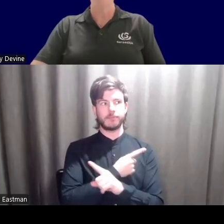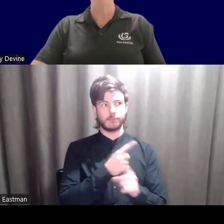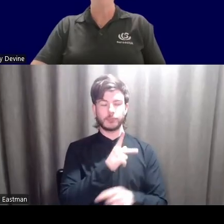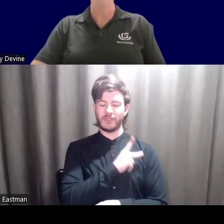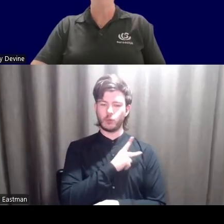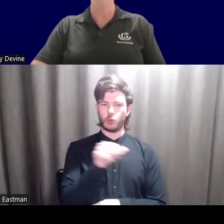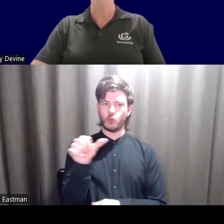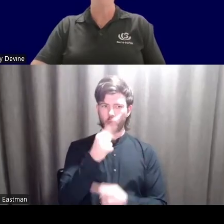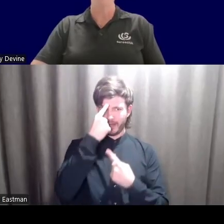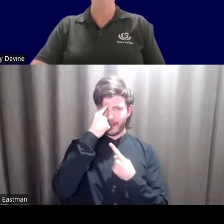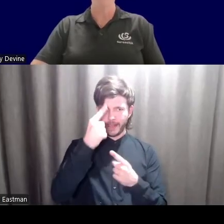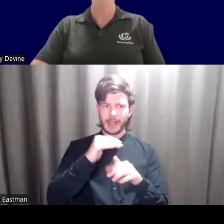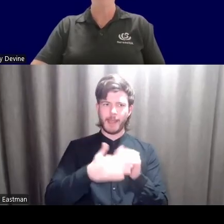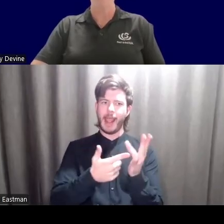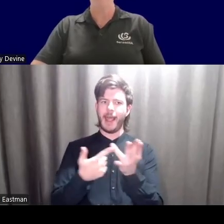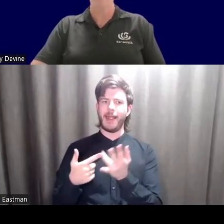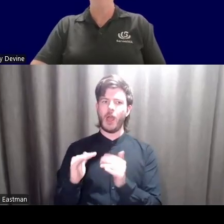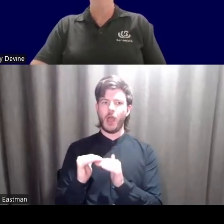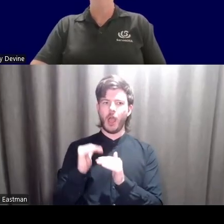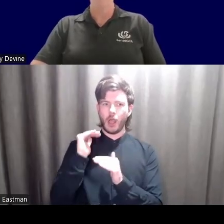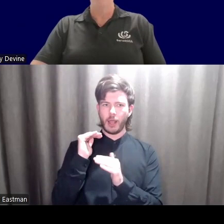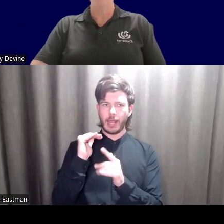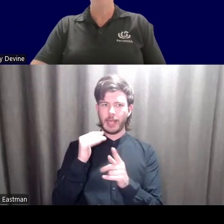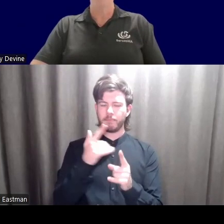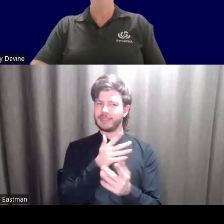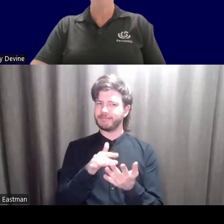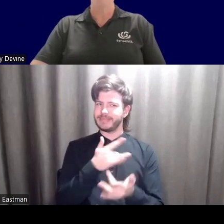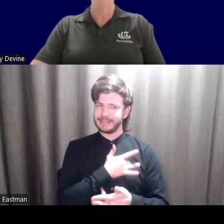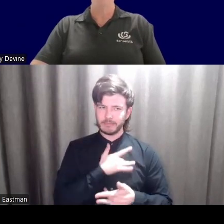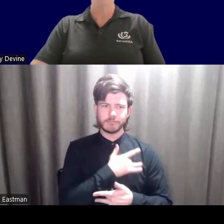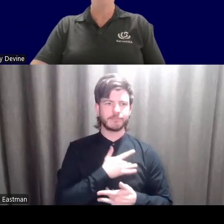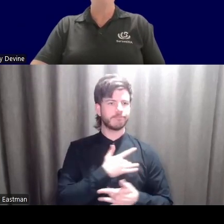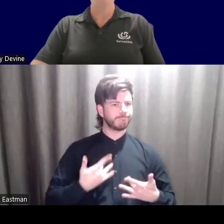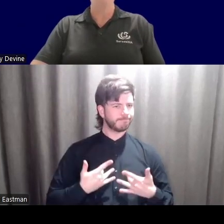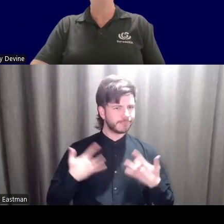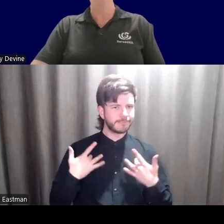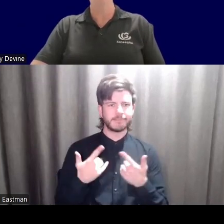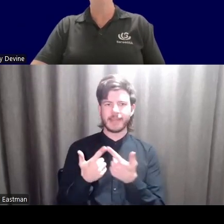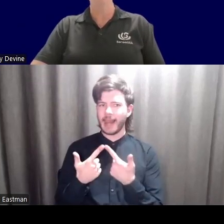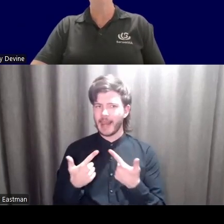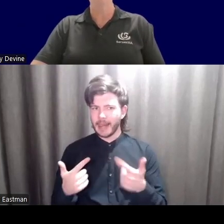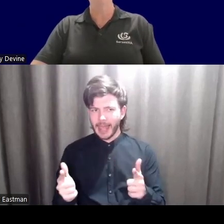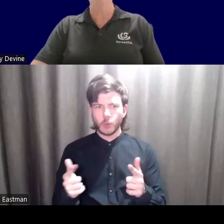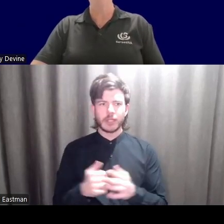access as well as deprivation. A deeper understanding of a person's capacity, choices,